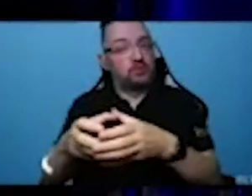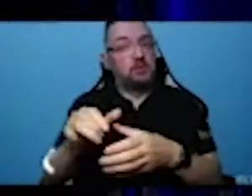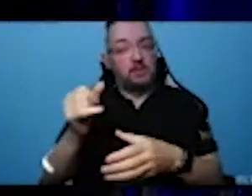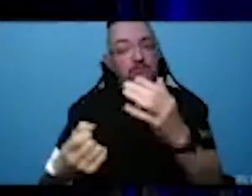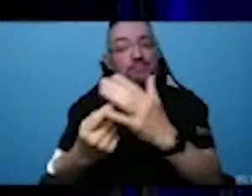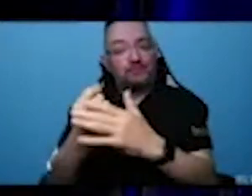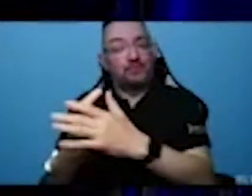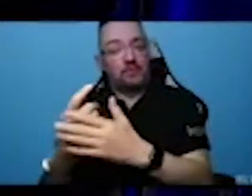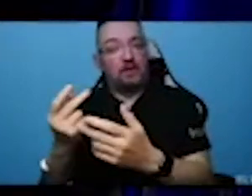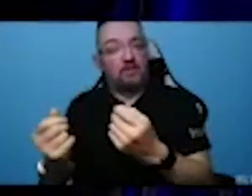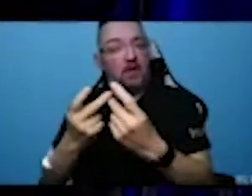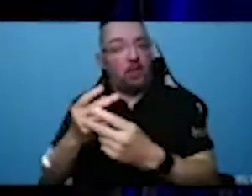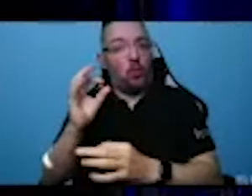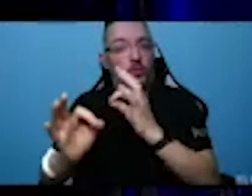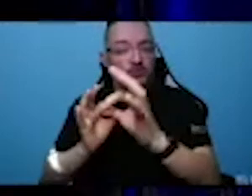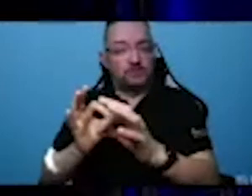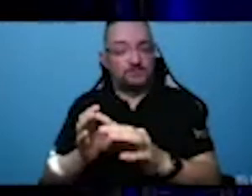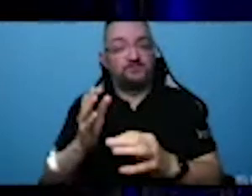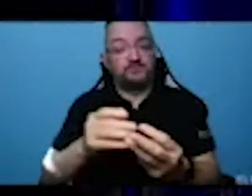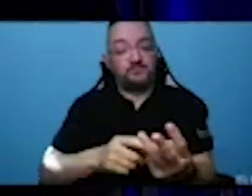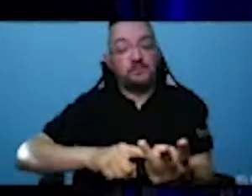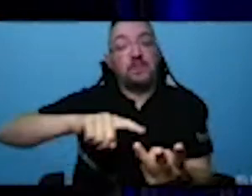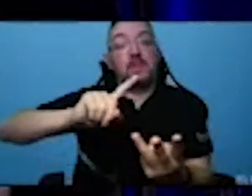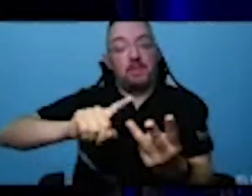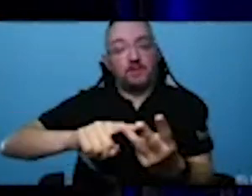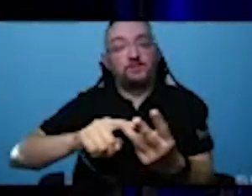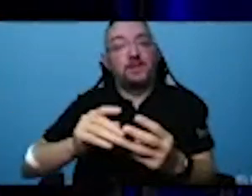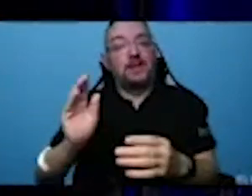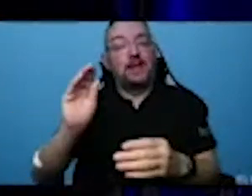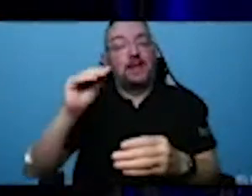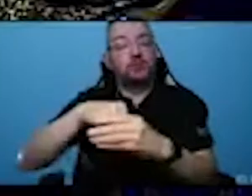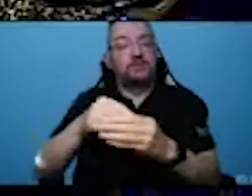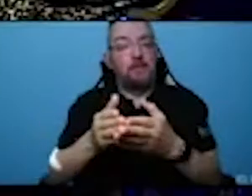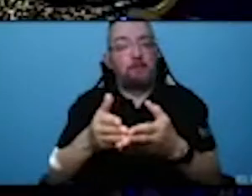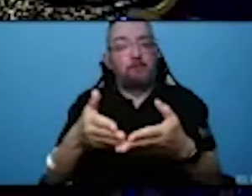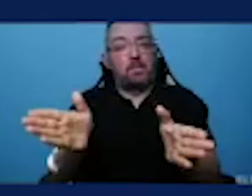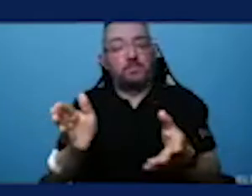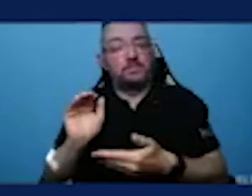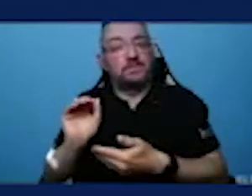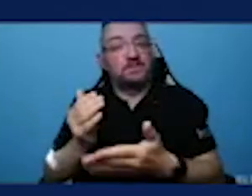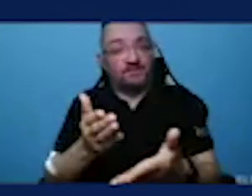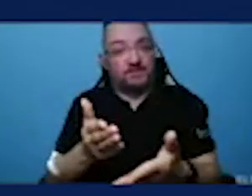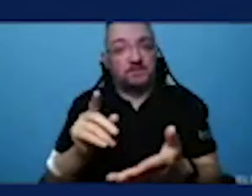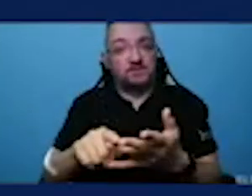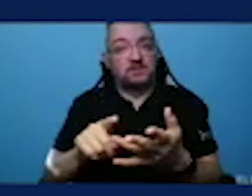the Inclusive Public Service group. Now that was chaired by Caroline Gardner who sadly can't be with us today. But Theresa Shearer is here.